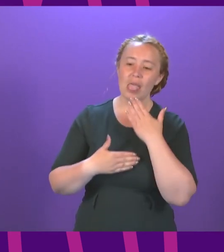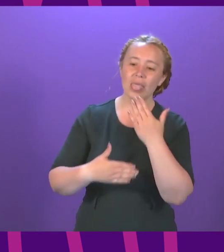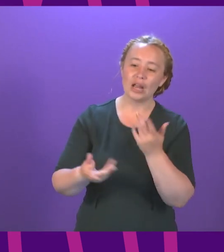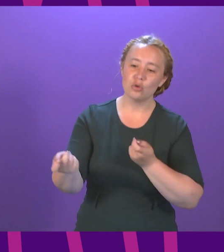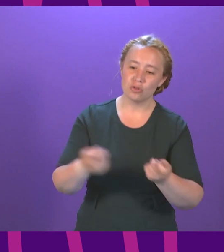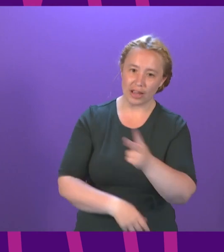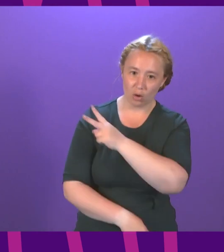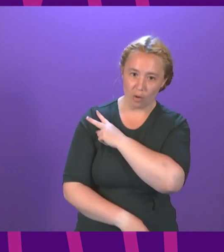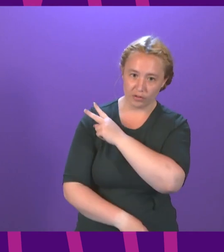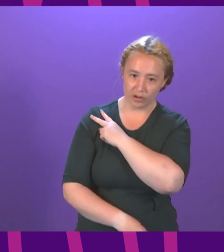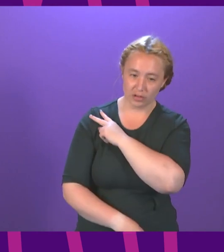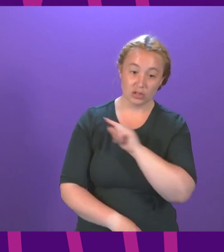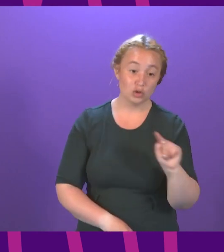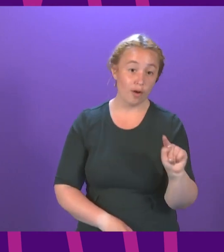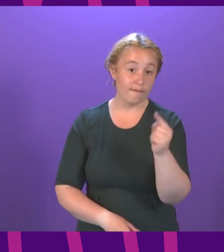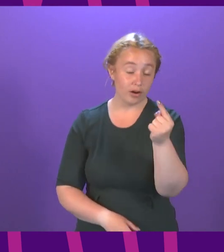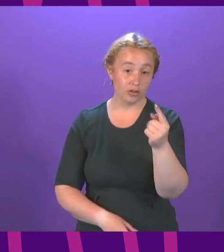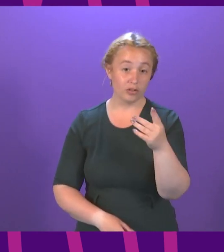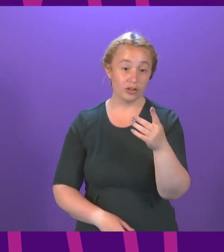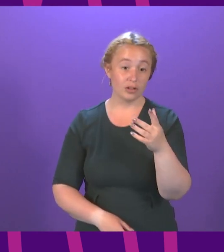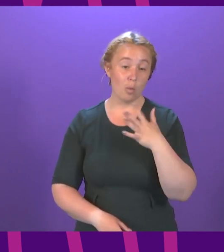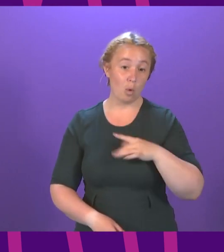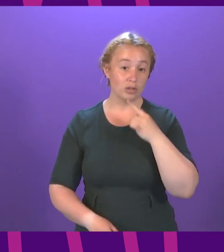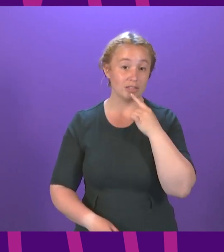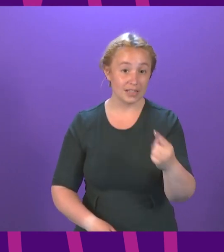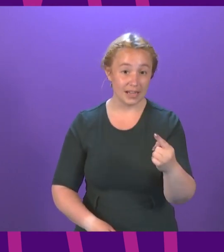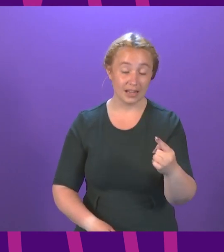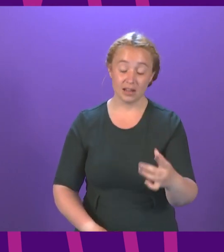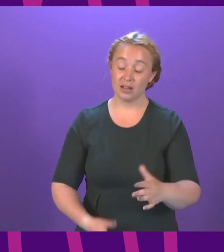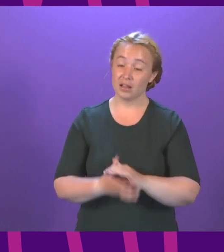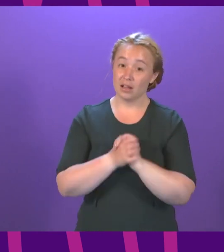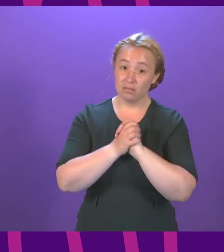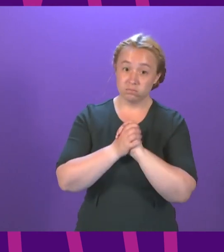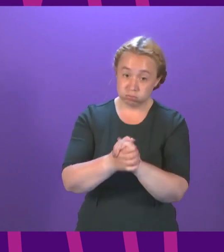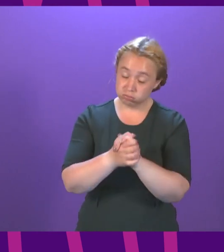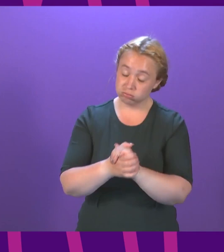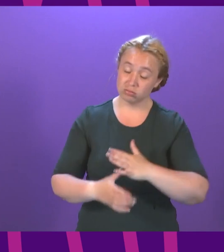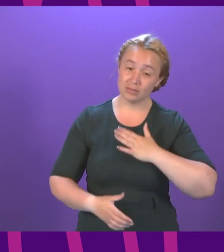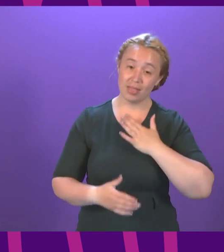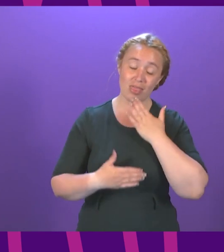First, I will never find words that adequately express my gratitude to people